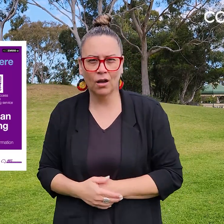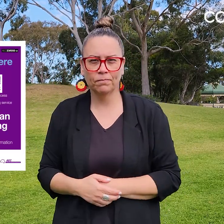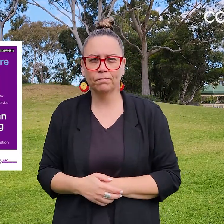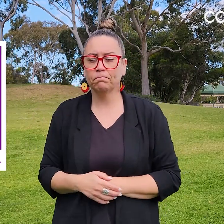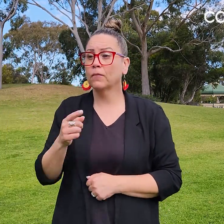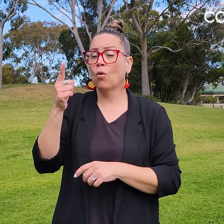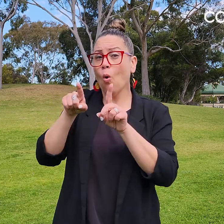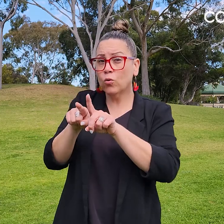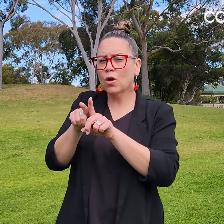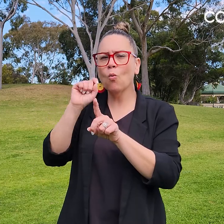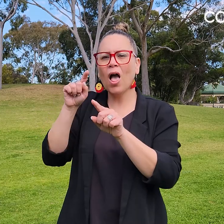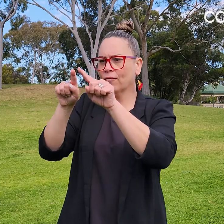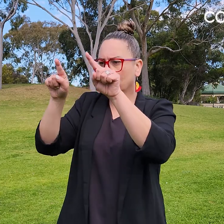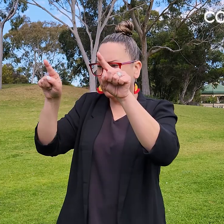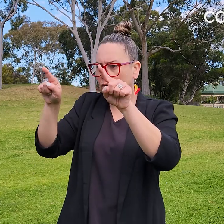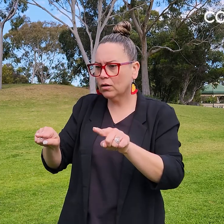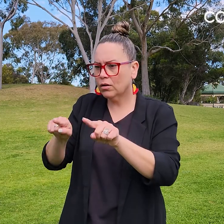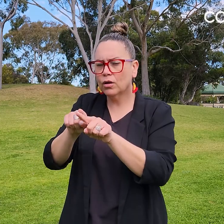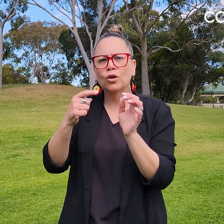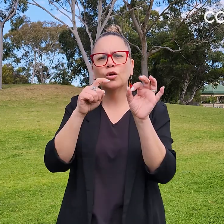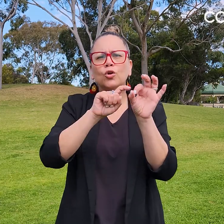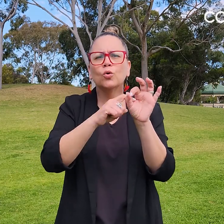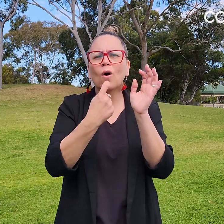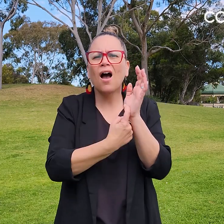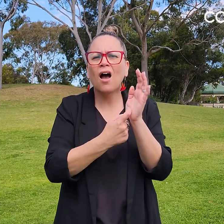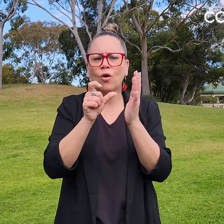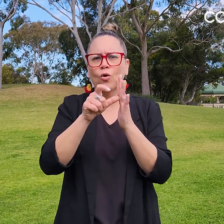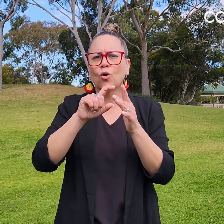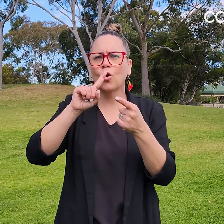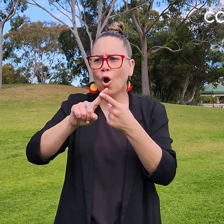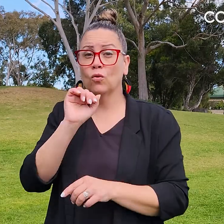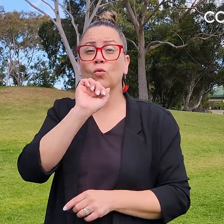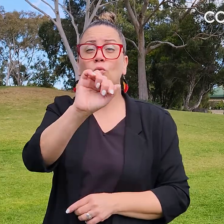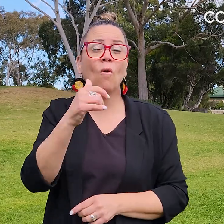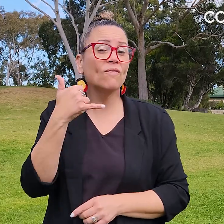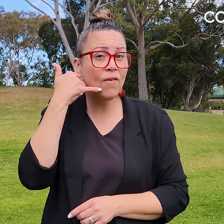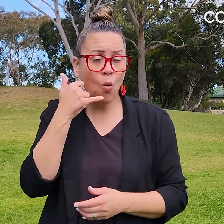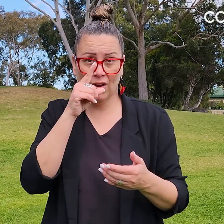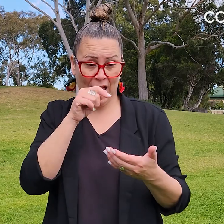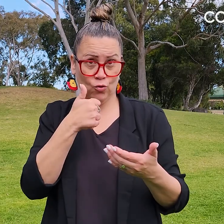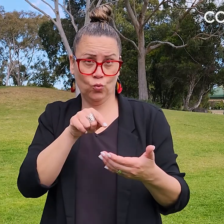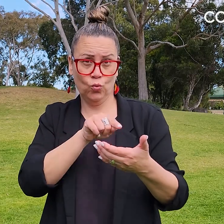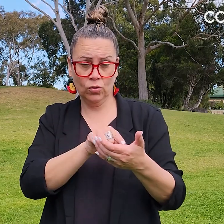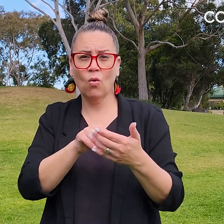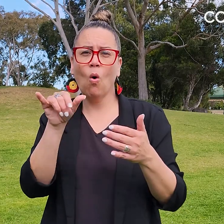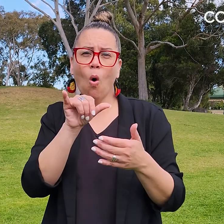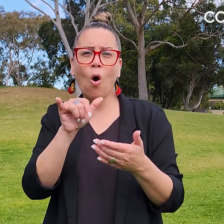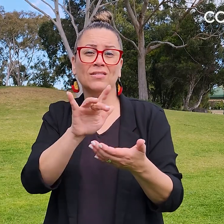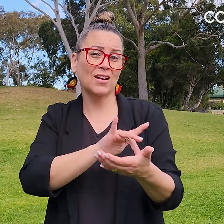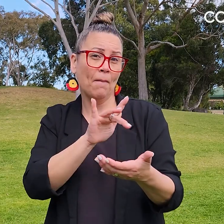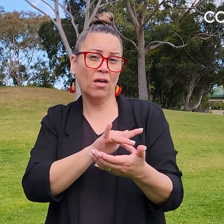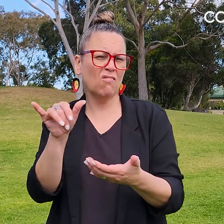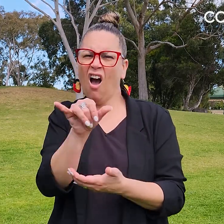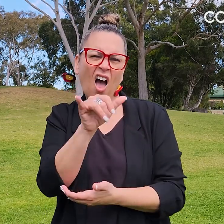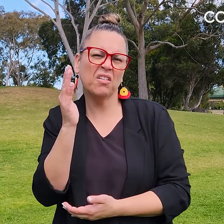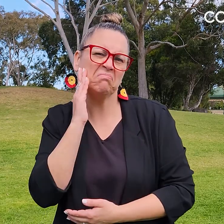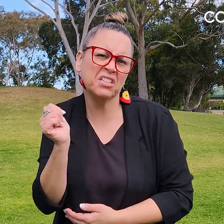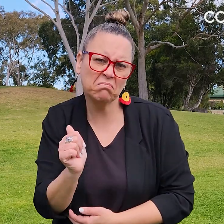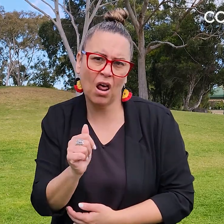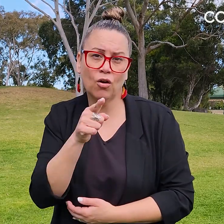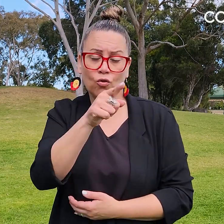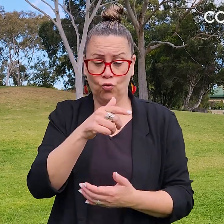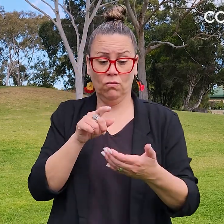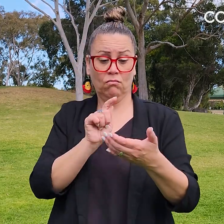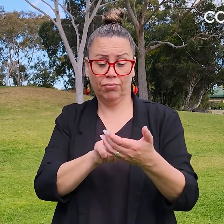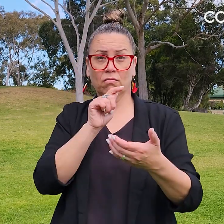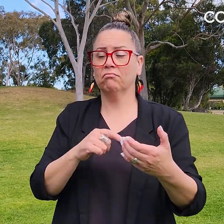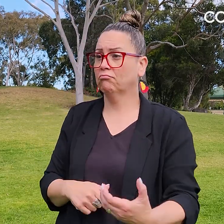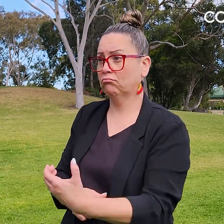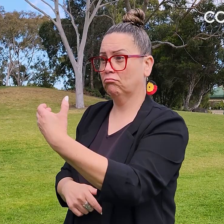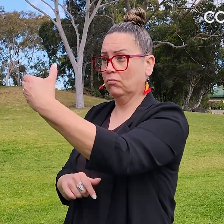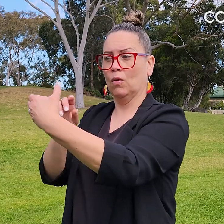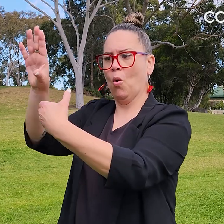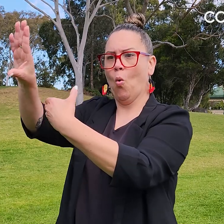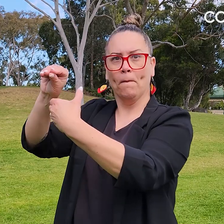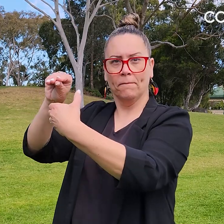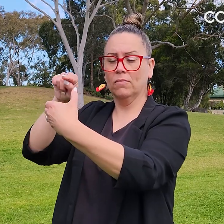with a QR code which you can scan using your phone or tablet.